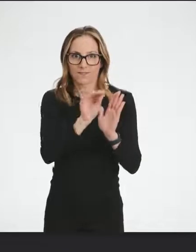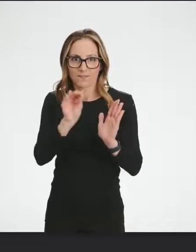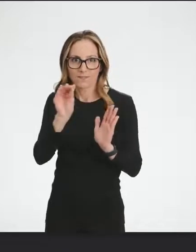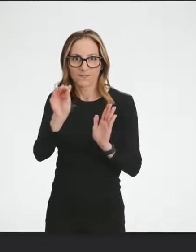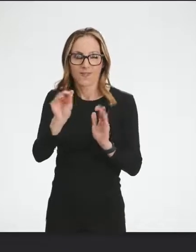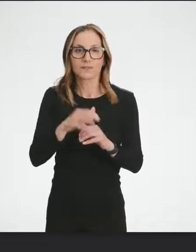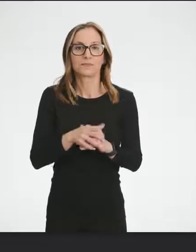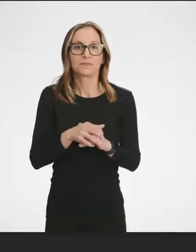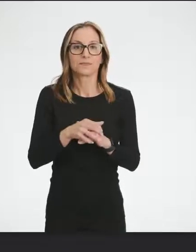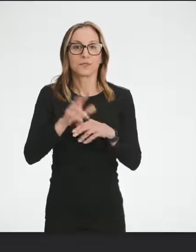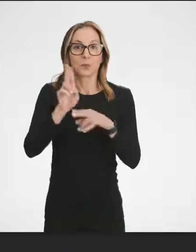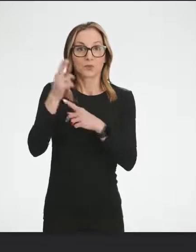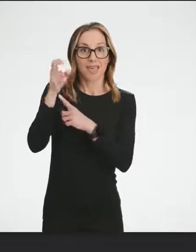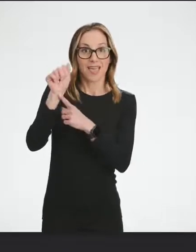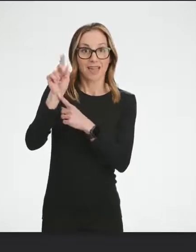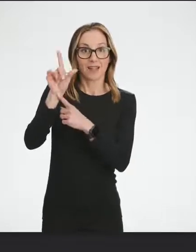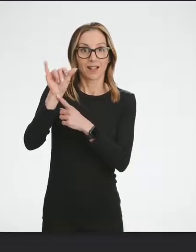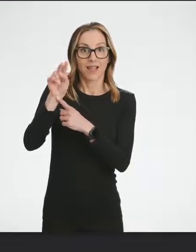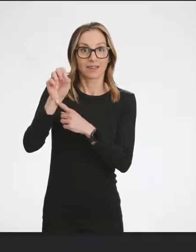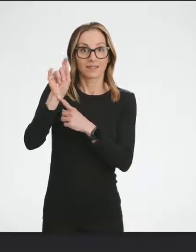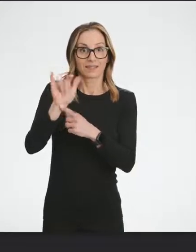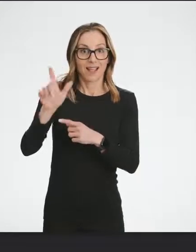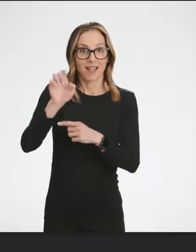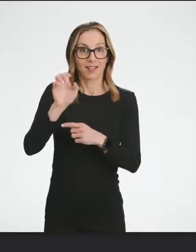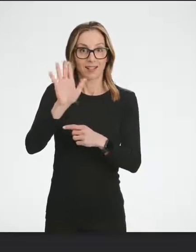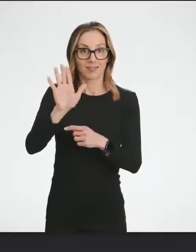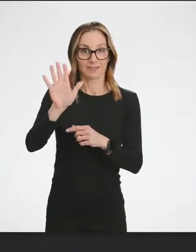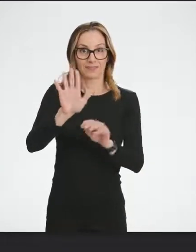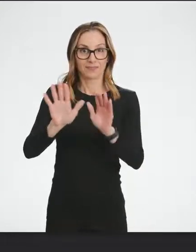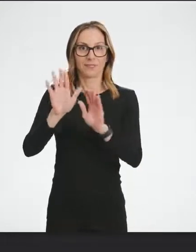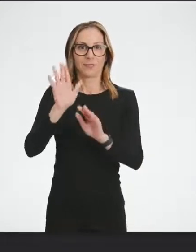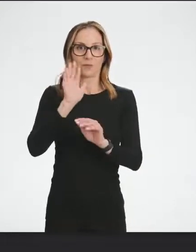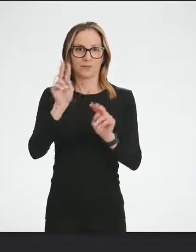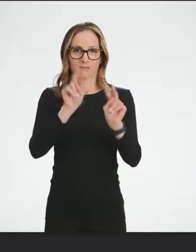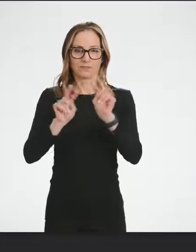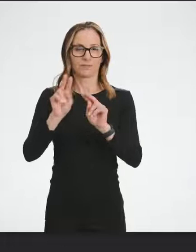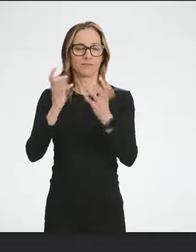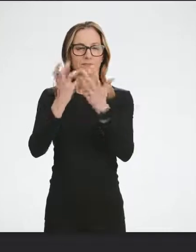By using the Headline style for the font, we'll get a treatment that looks great on both platforms.